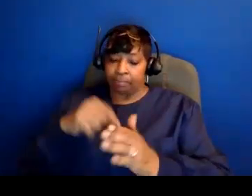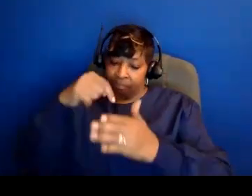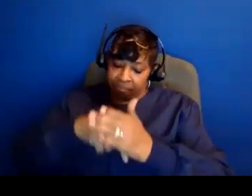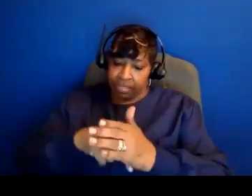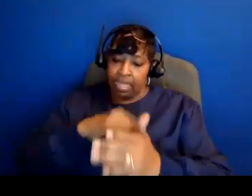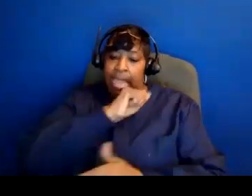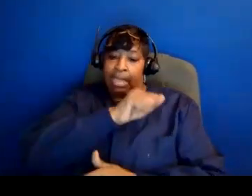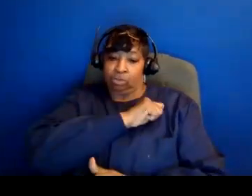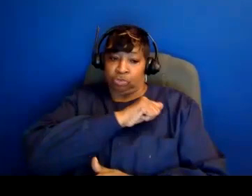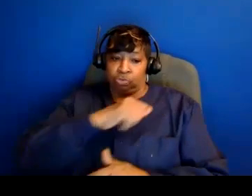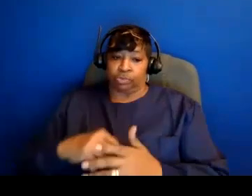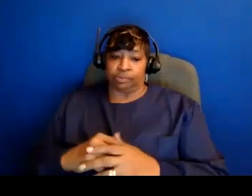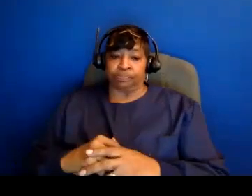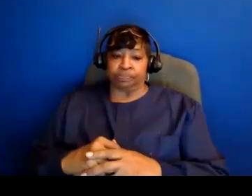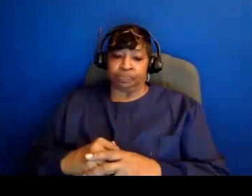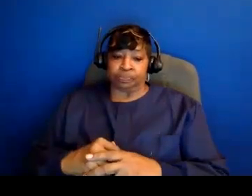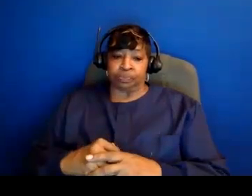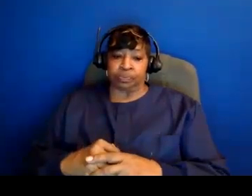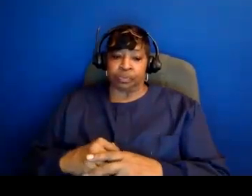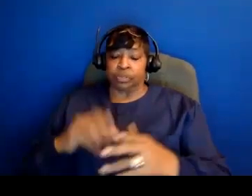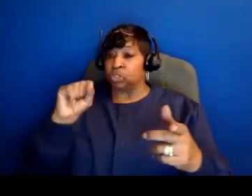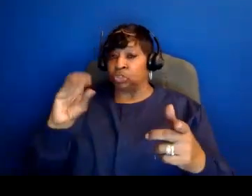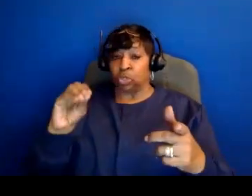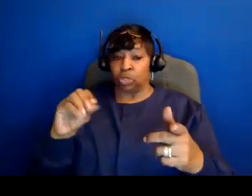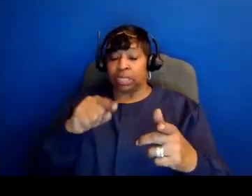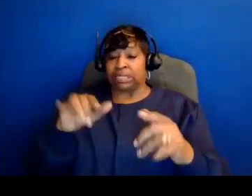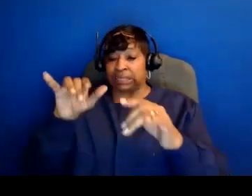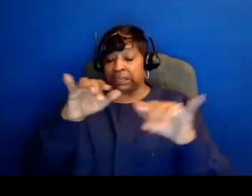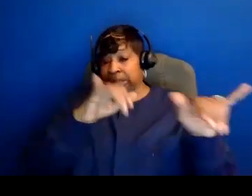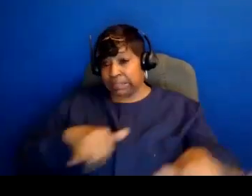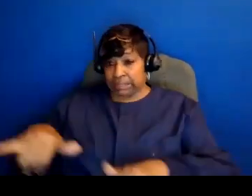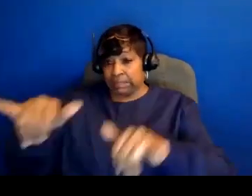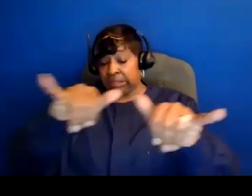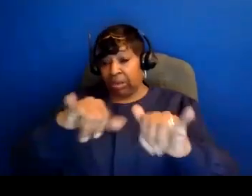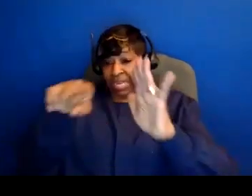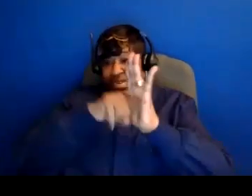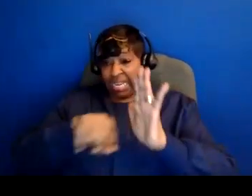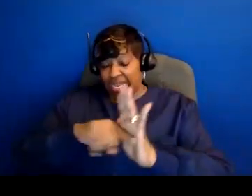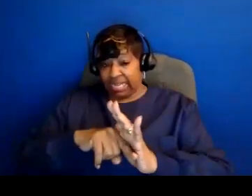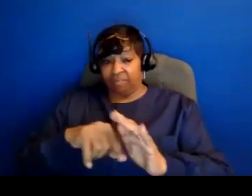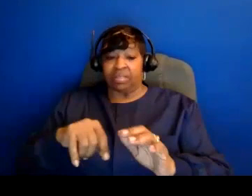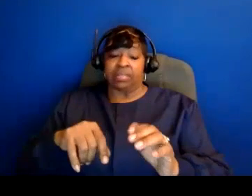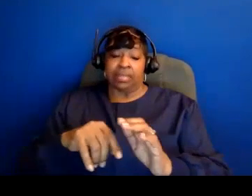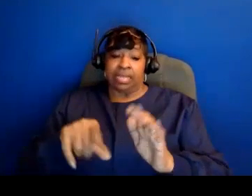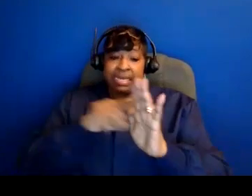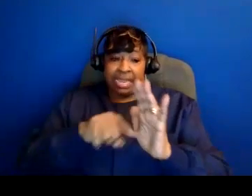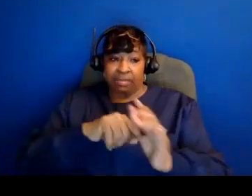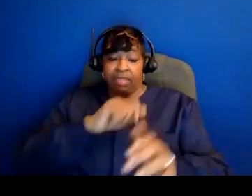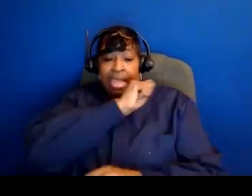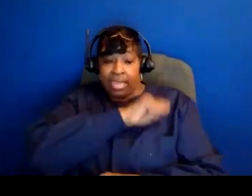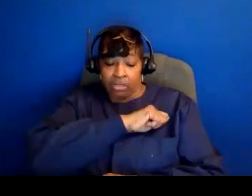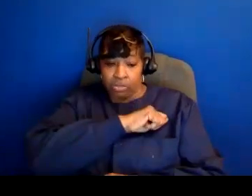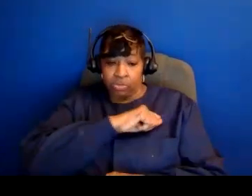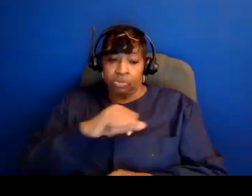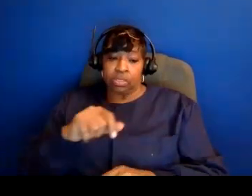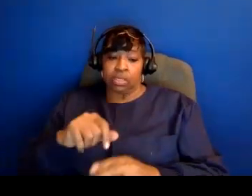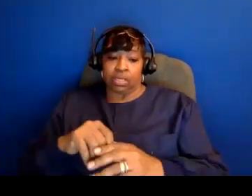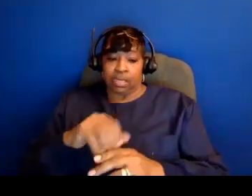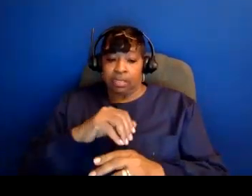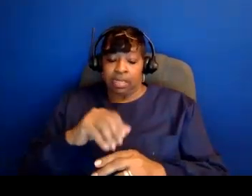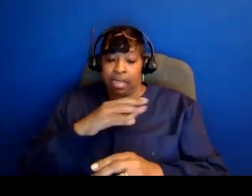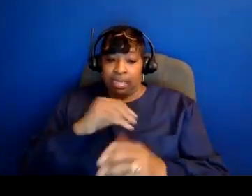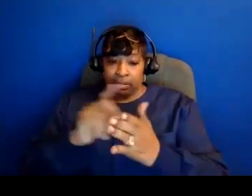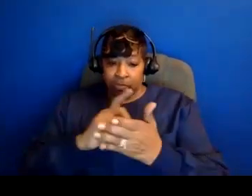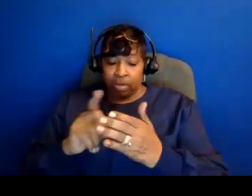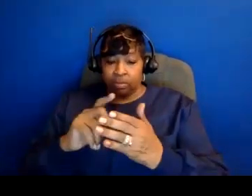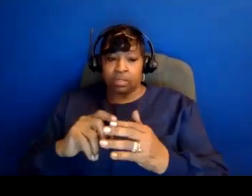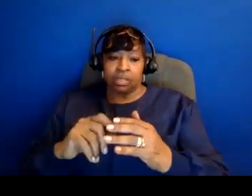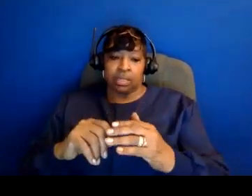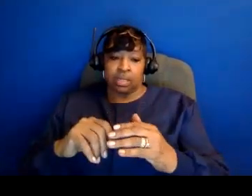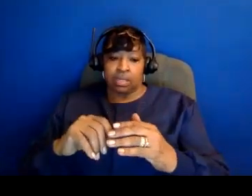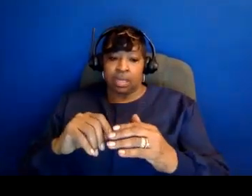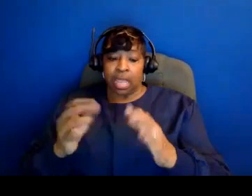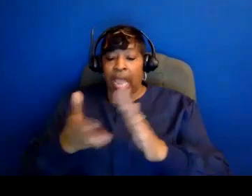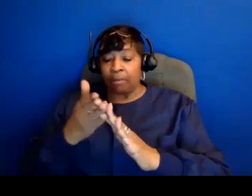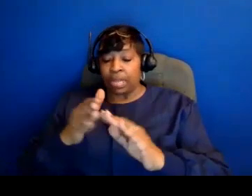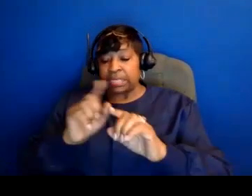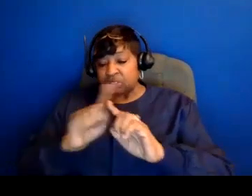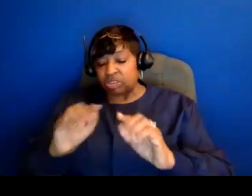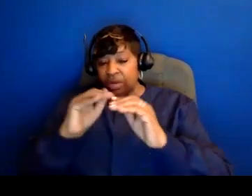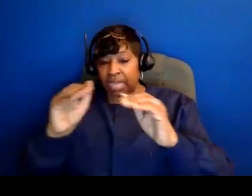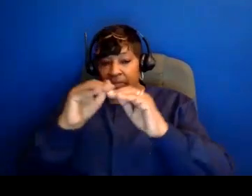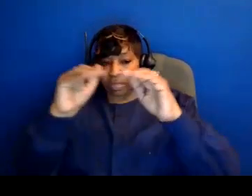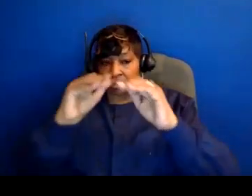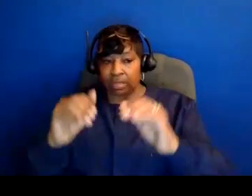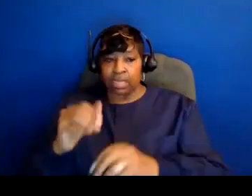lauravanpuymbrouck: So additionally, we also know, and must really acknowledge, that many people may actually really believe that they're not biased and in their heart they believe they don't discriminate, but still hold unconscious or negative implicit attitudes.